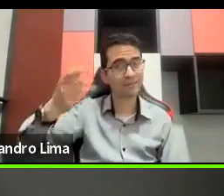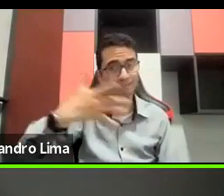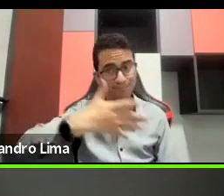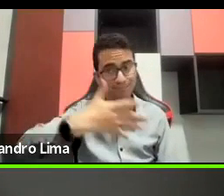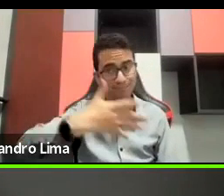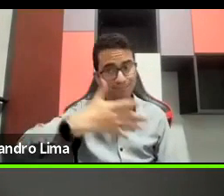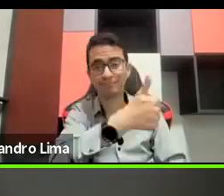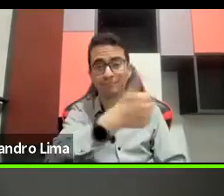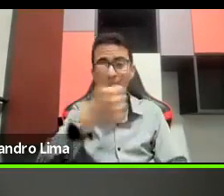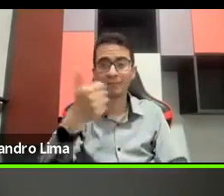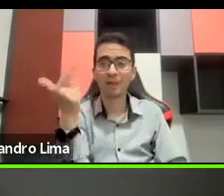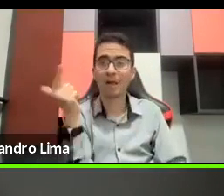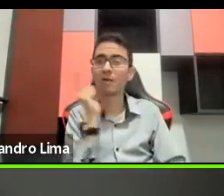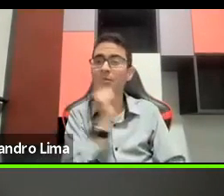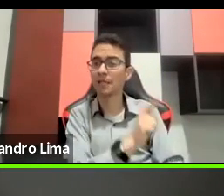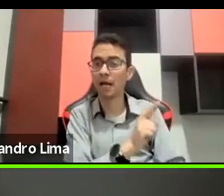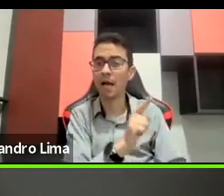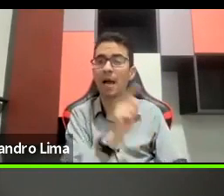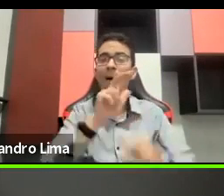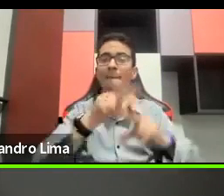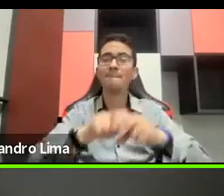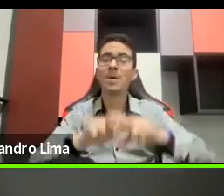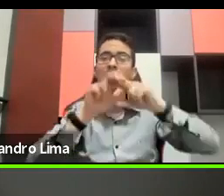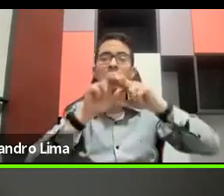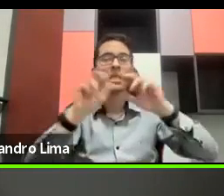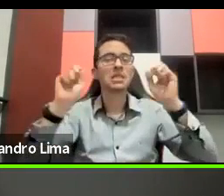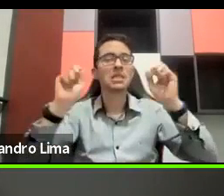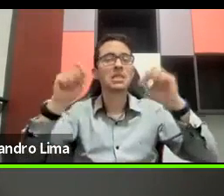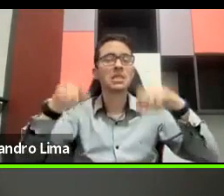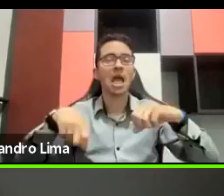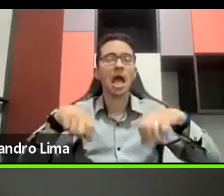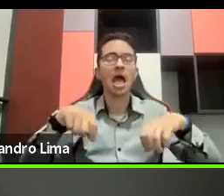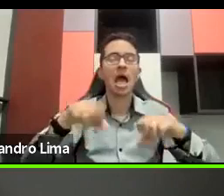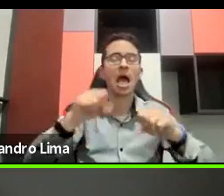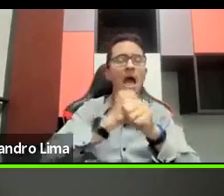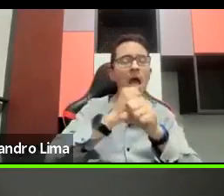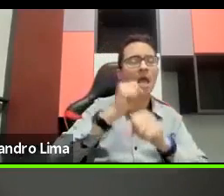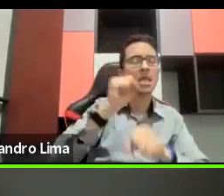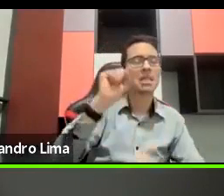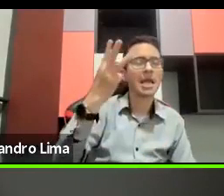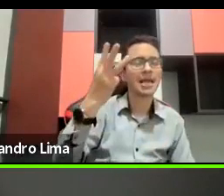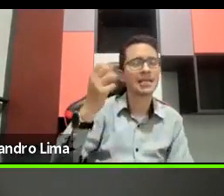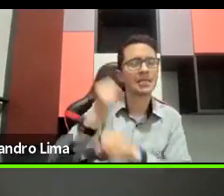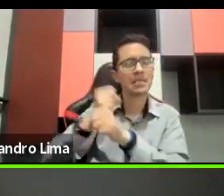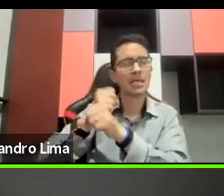this process took from three to eight years and we studied eight years and we studied